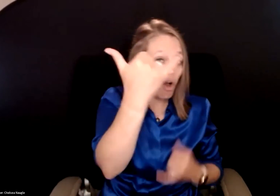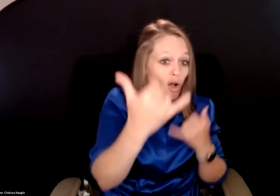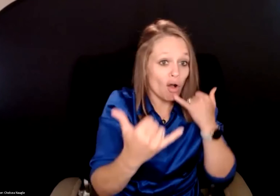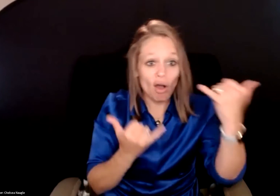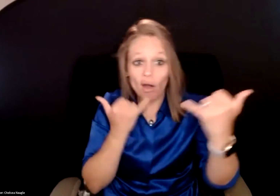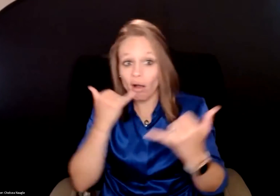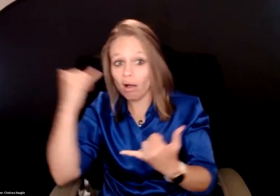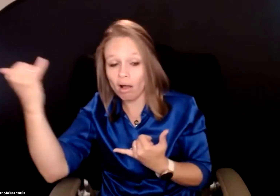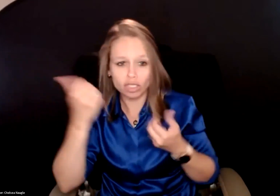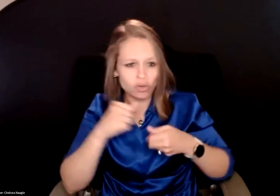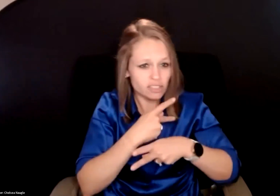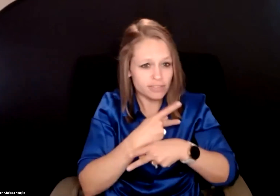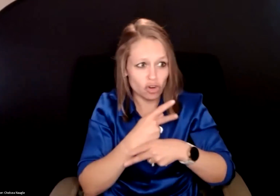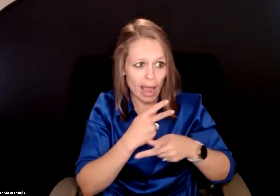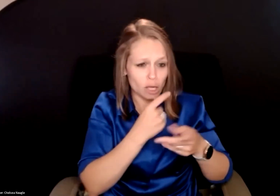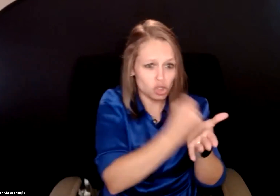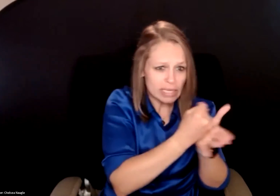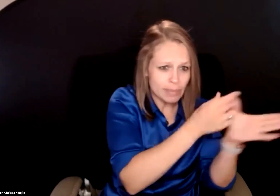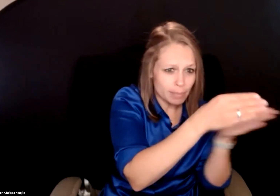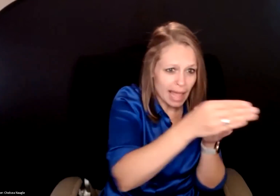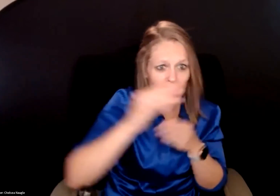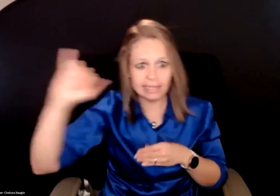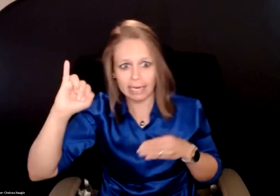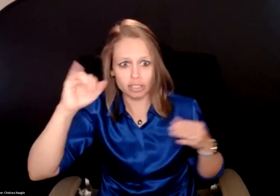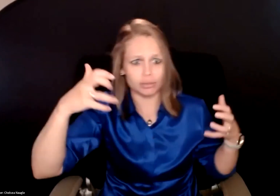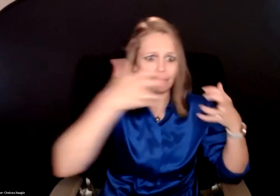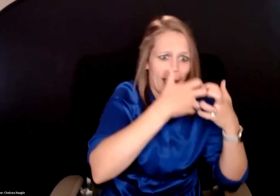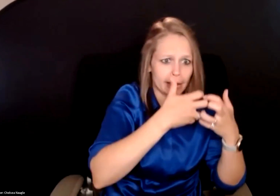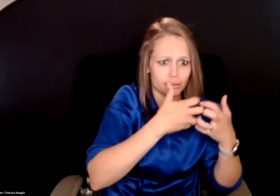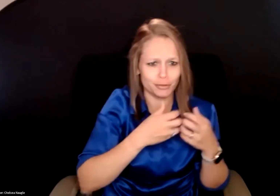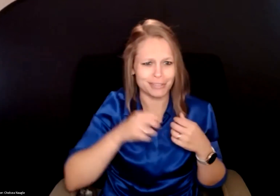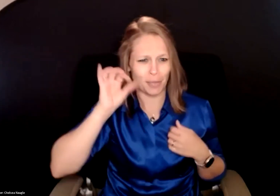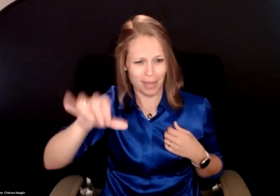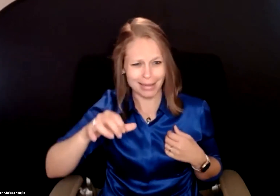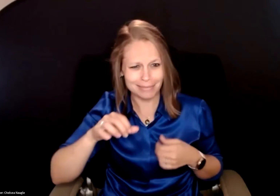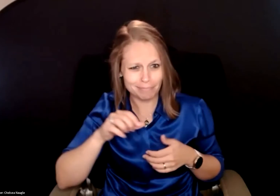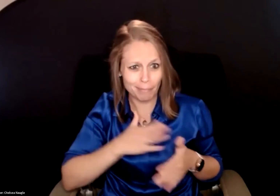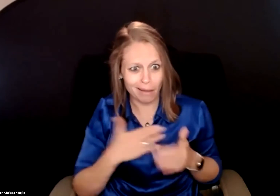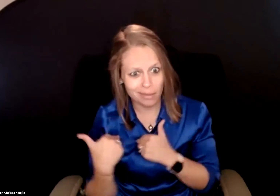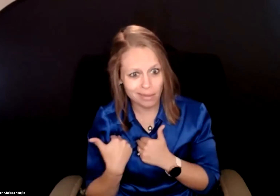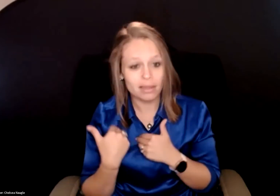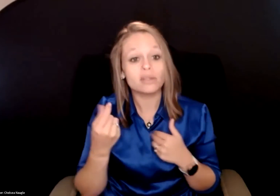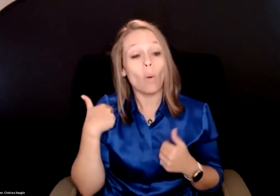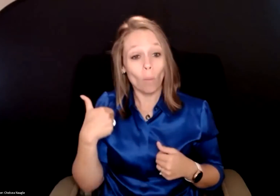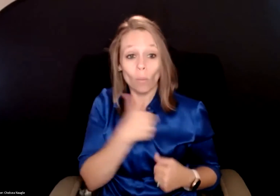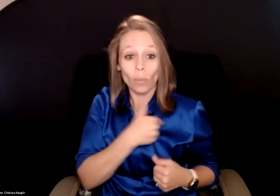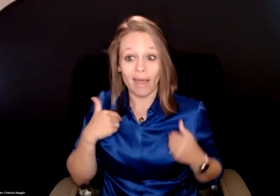and match treatment plans and insurance. I have some wonderful wonderful case managers that work with us.